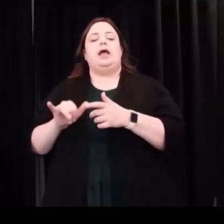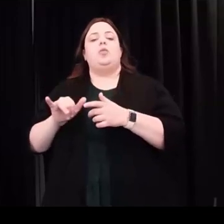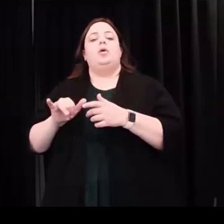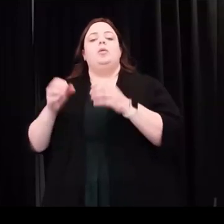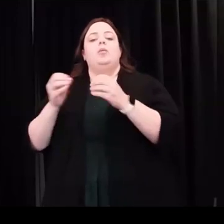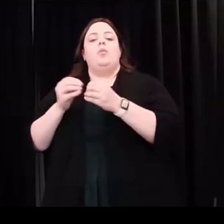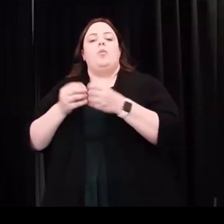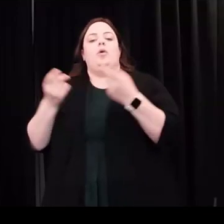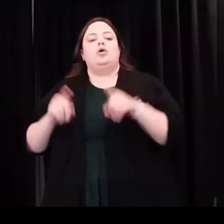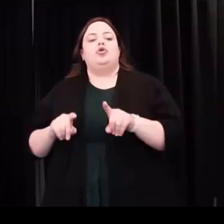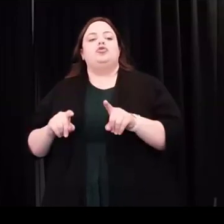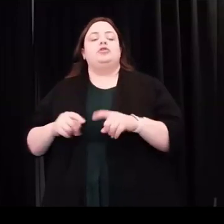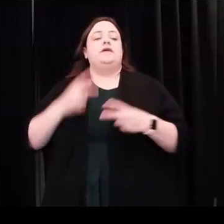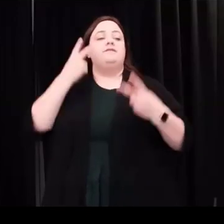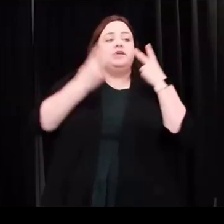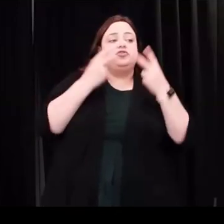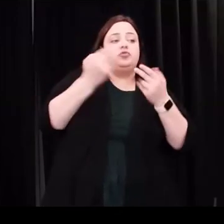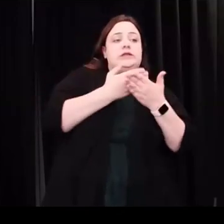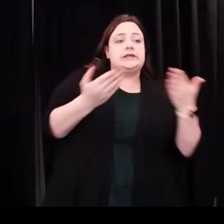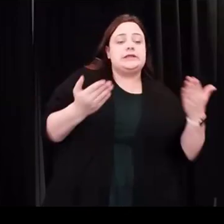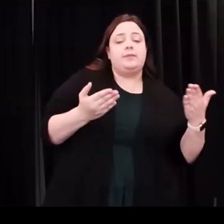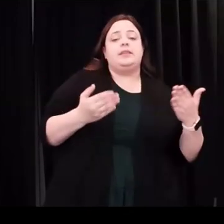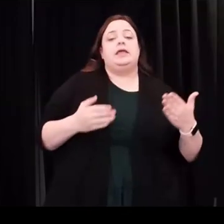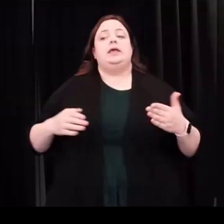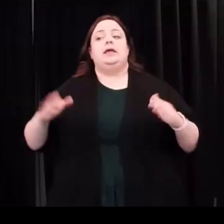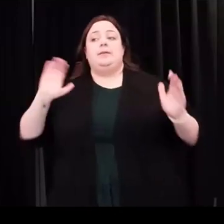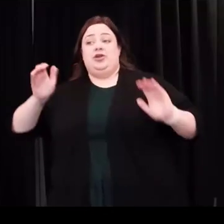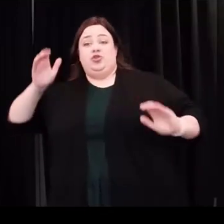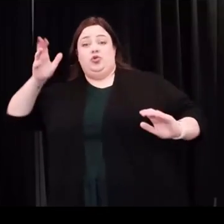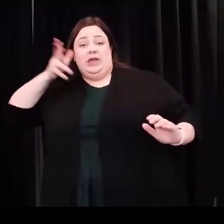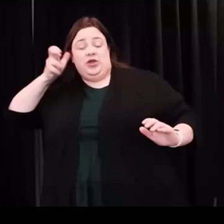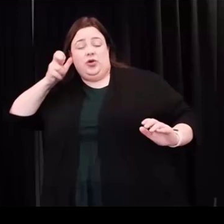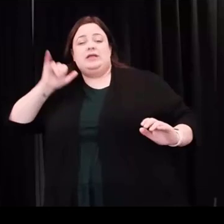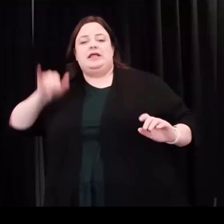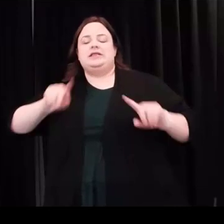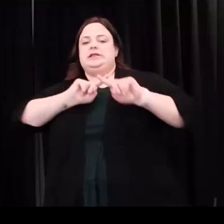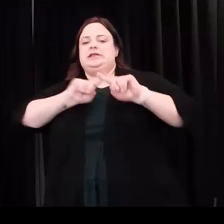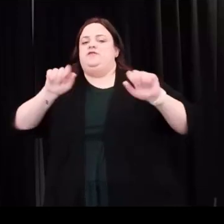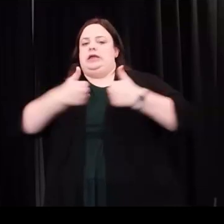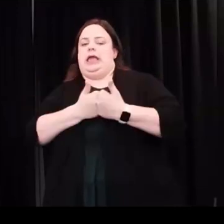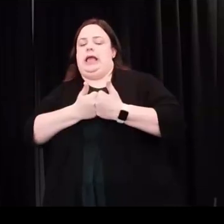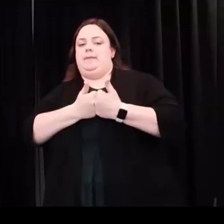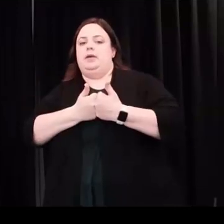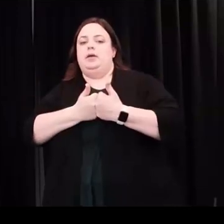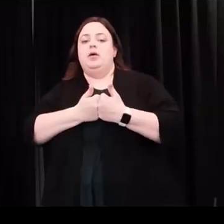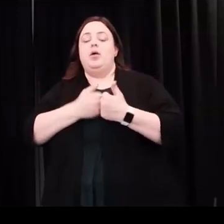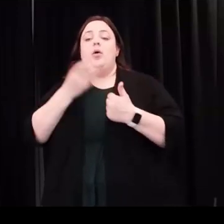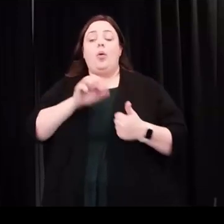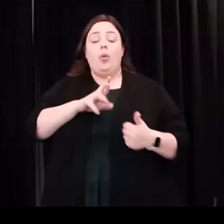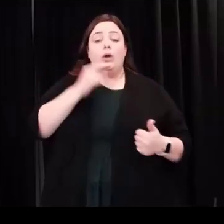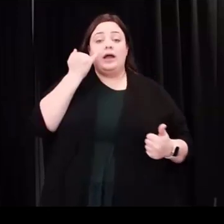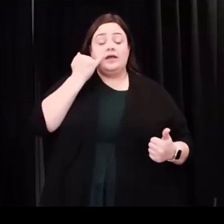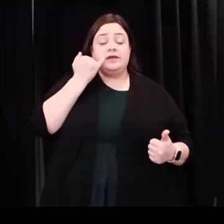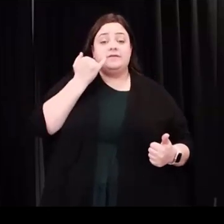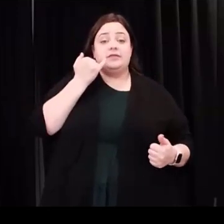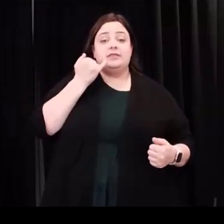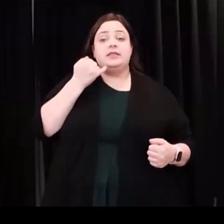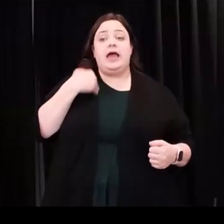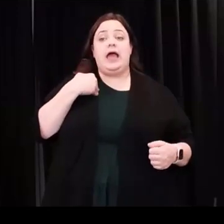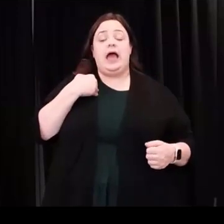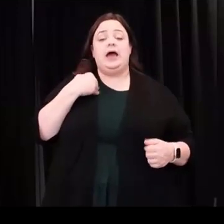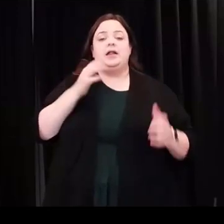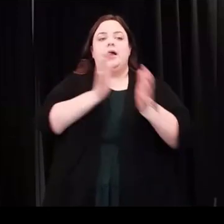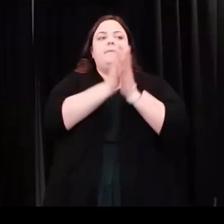to hearing. It's a different game. And, or, if they've had you know a bunch of experience,